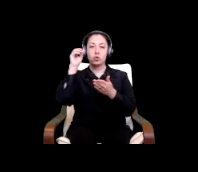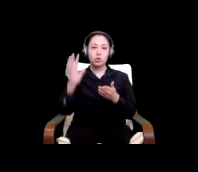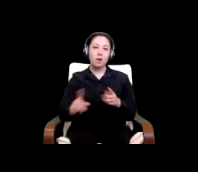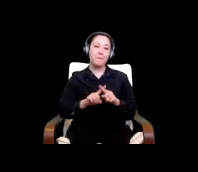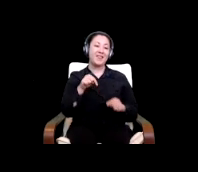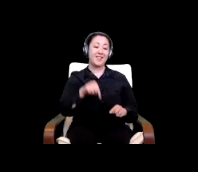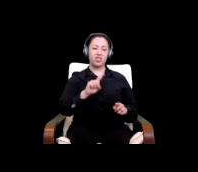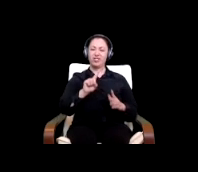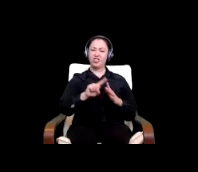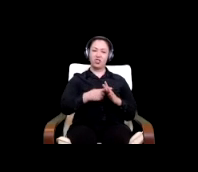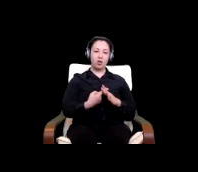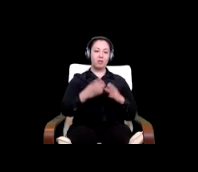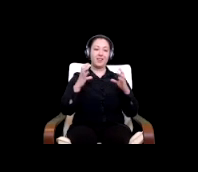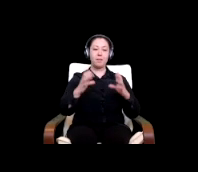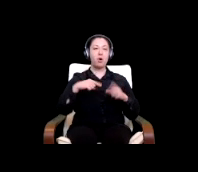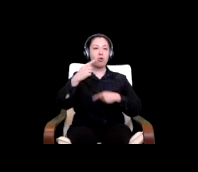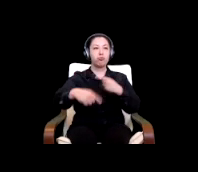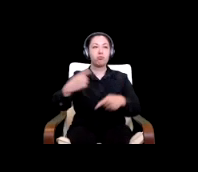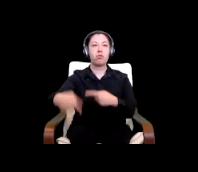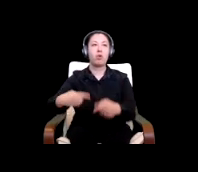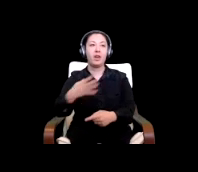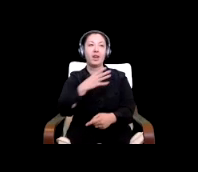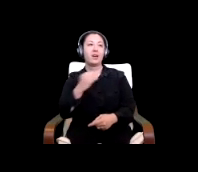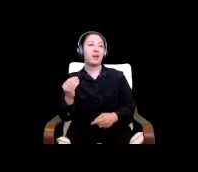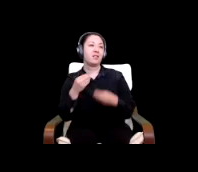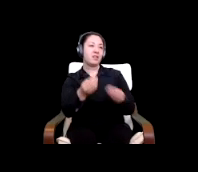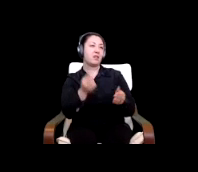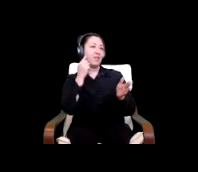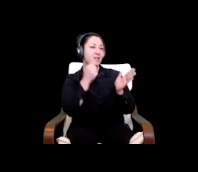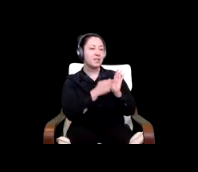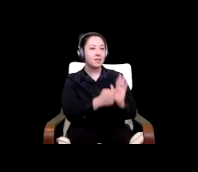provide some examples based on what professionals recommend who have experience working with